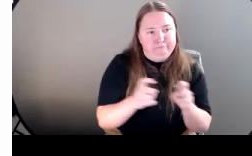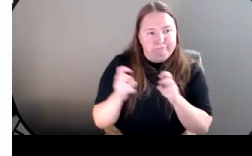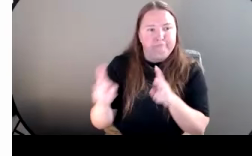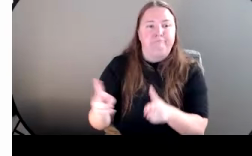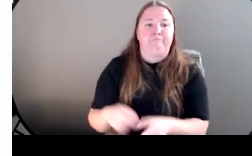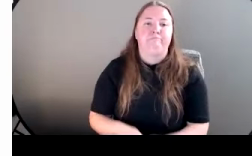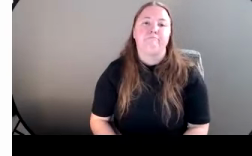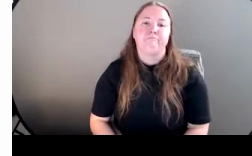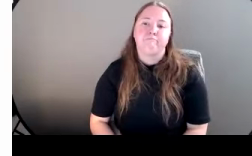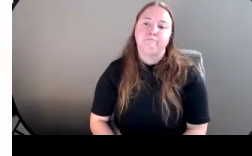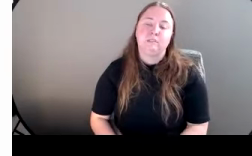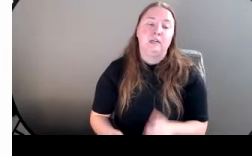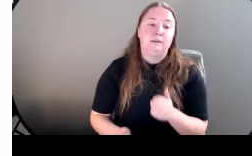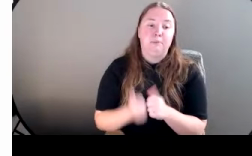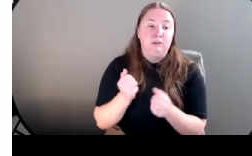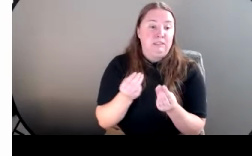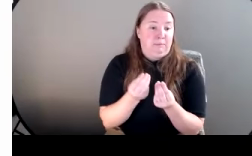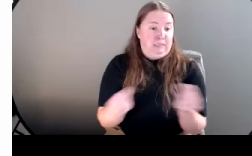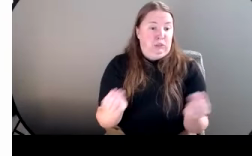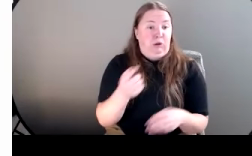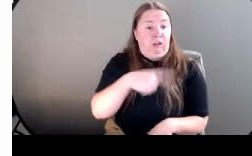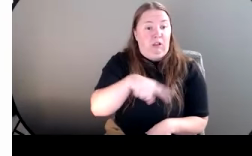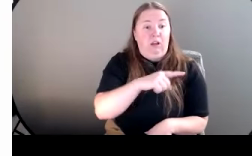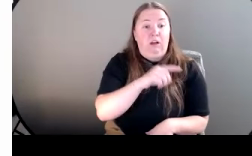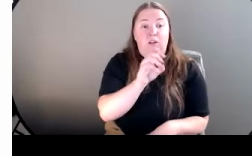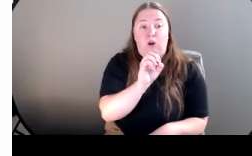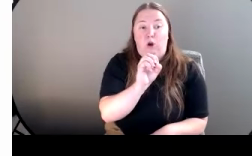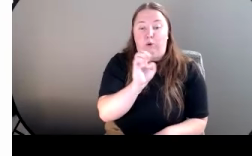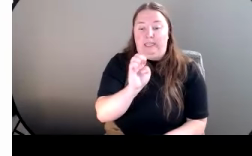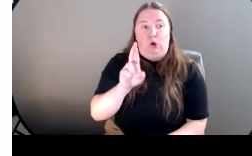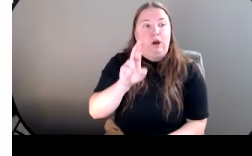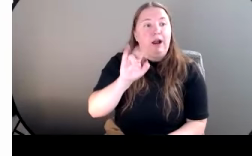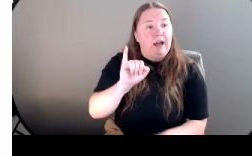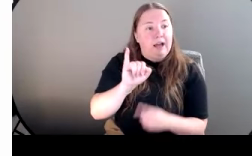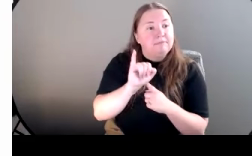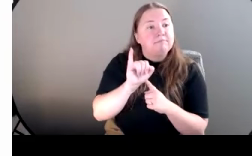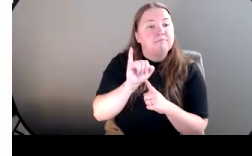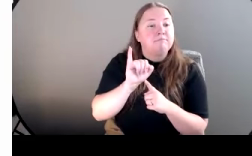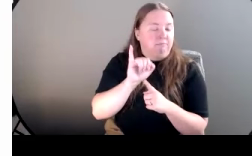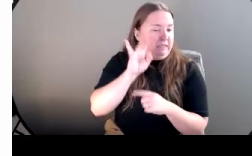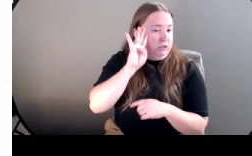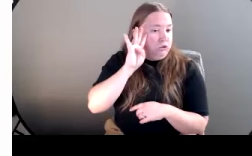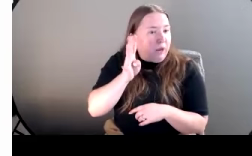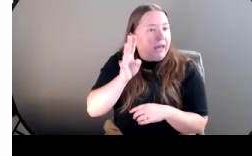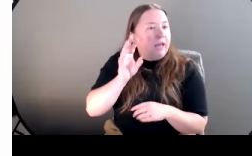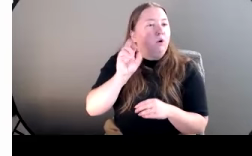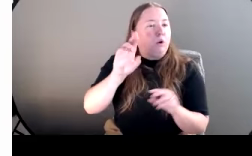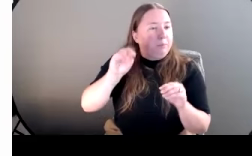Most of the materials that the OERI has created or provides access to,